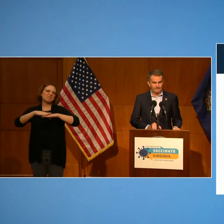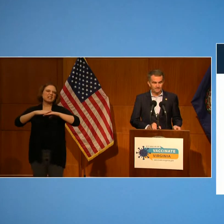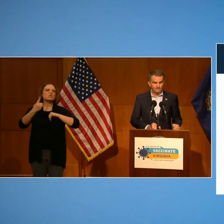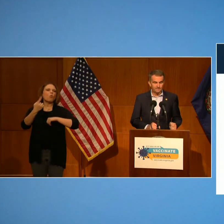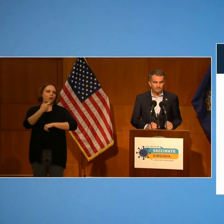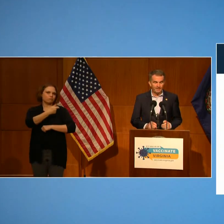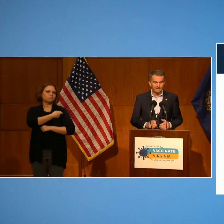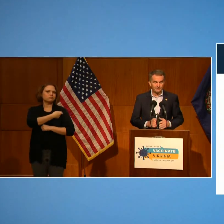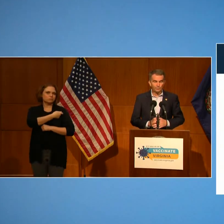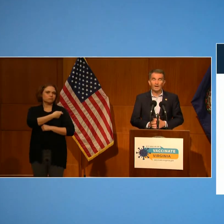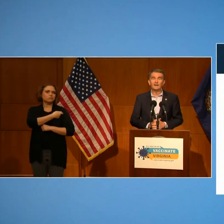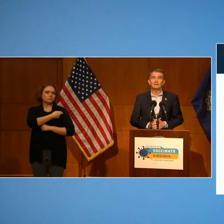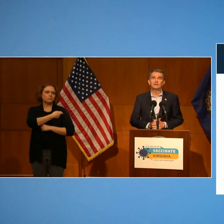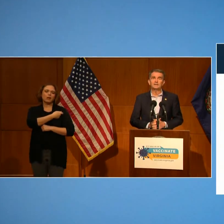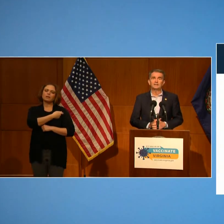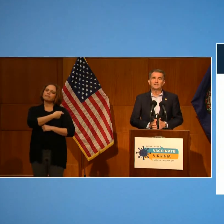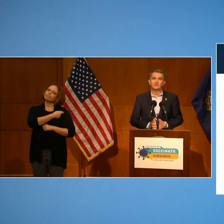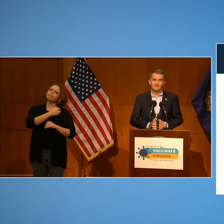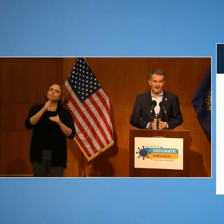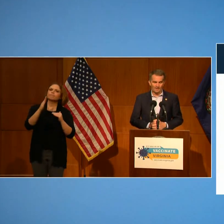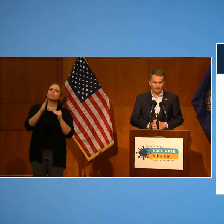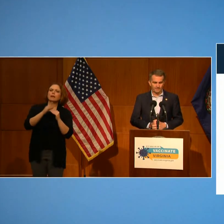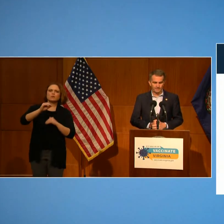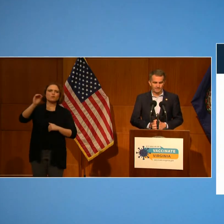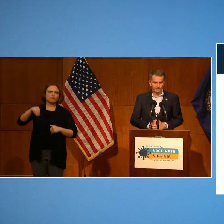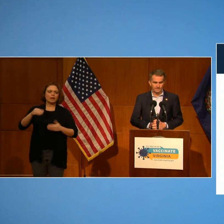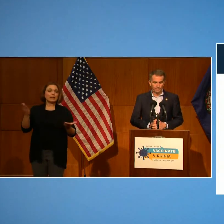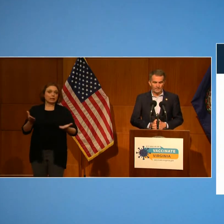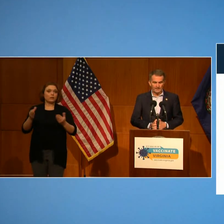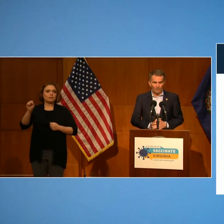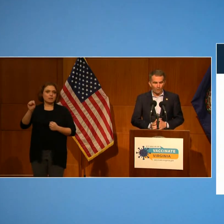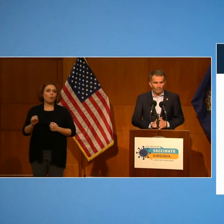VIRGINIA. ADULTS HAVE HAD AT